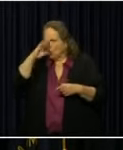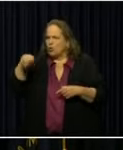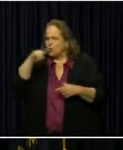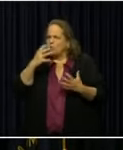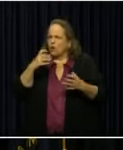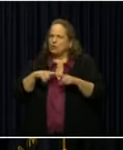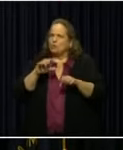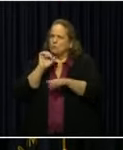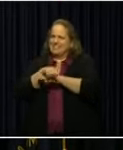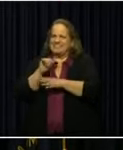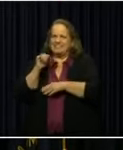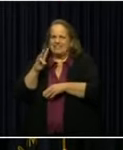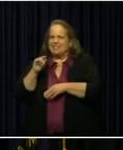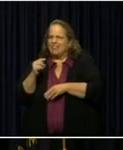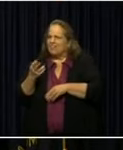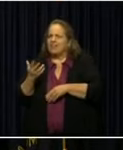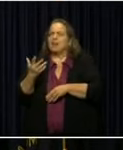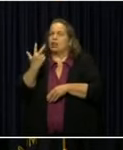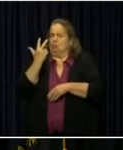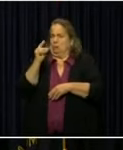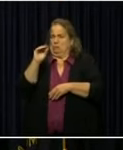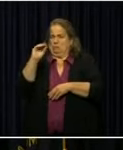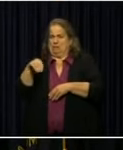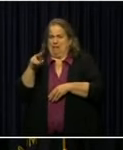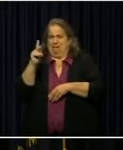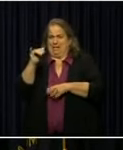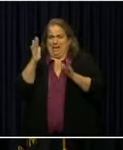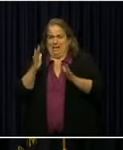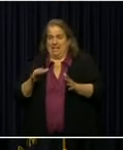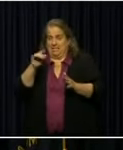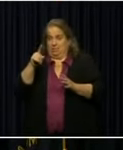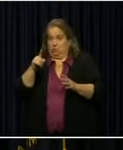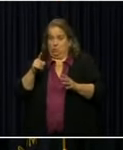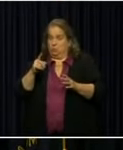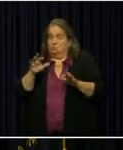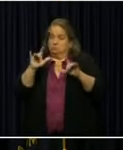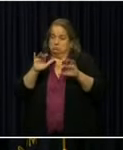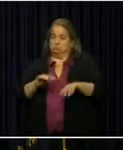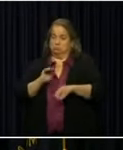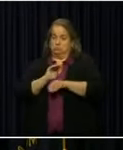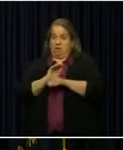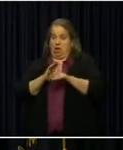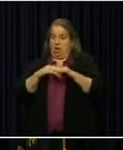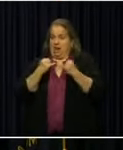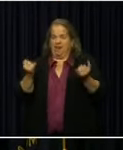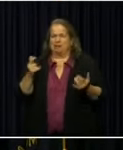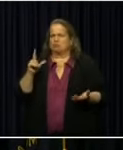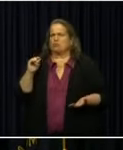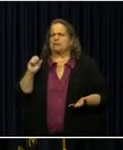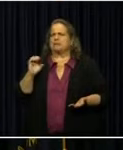SO HERE'S A LITTLE BIT OF WHAT WE HAVE TODAY.